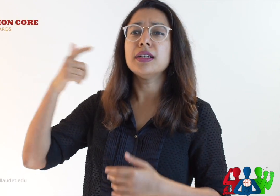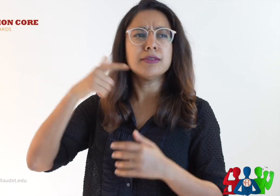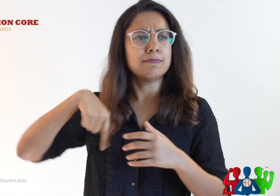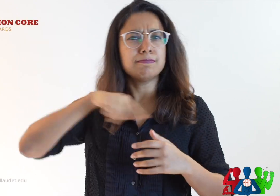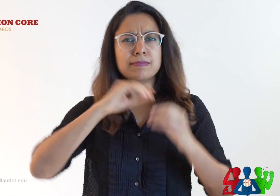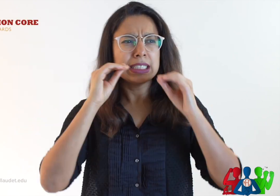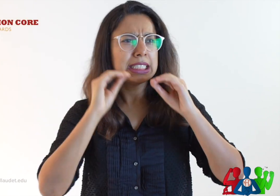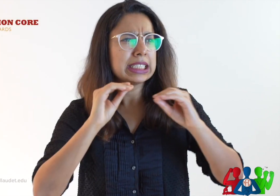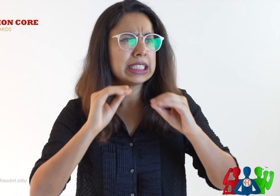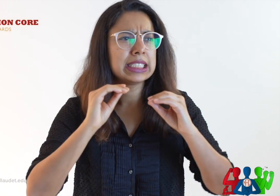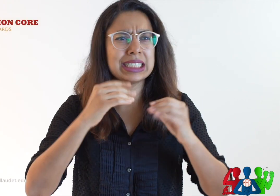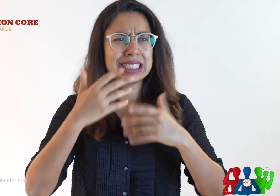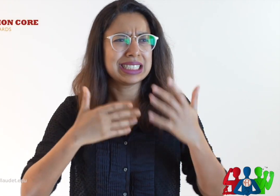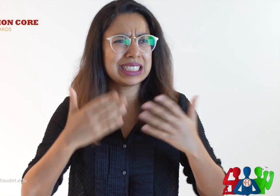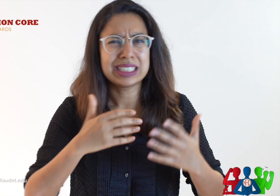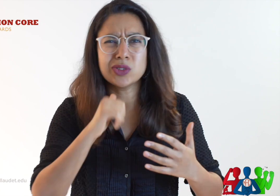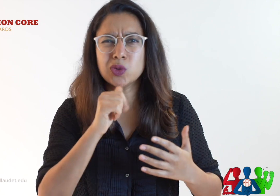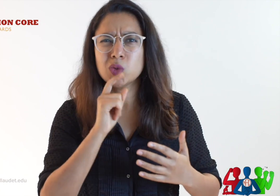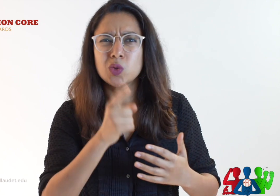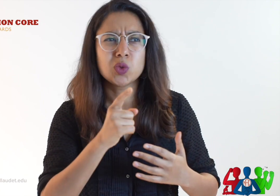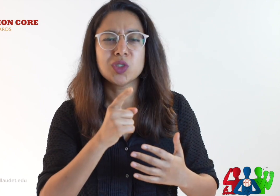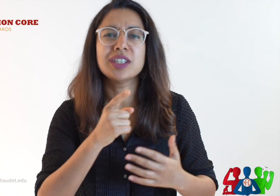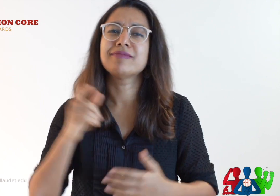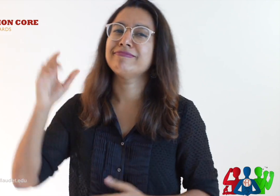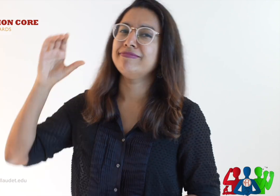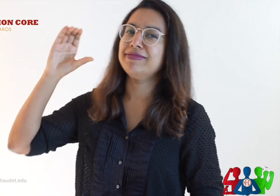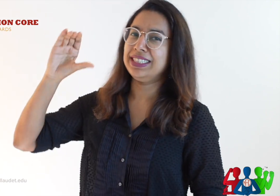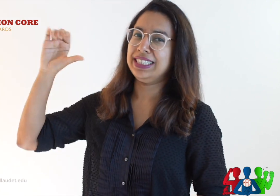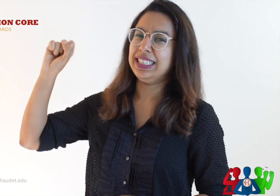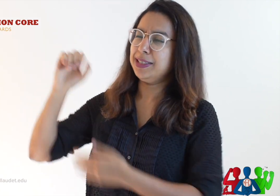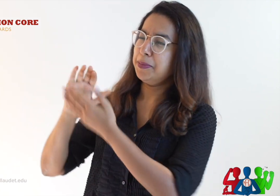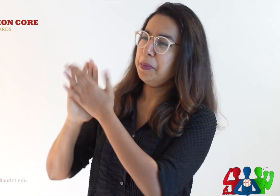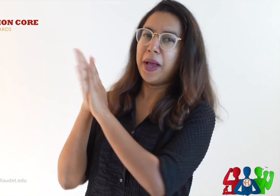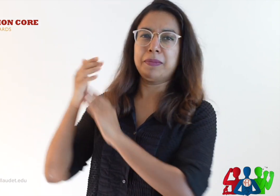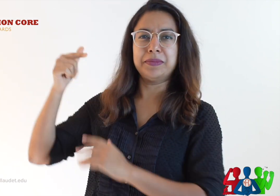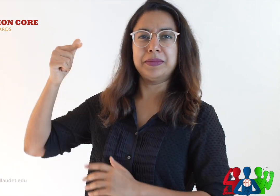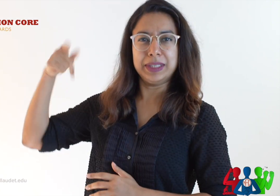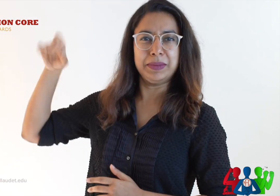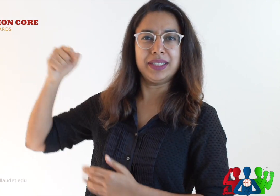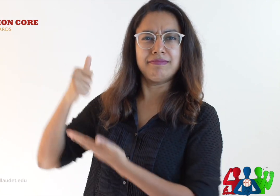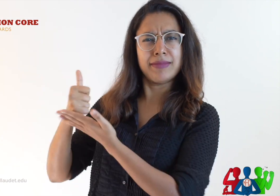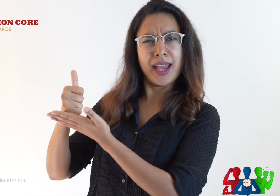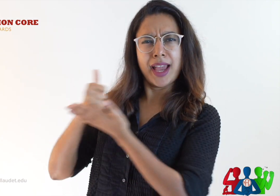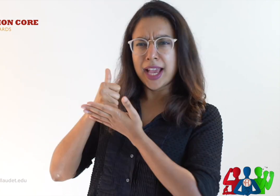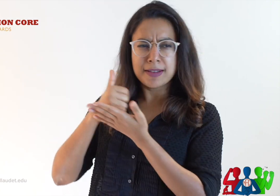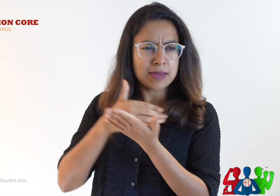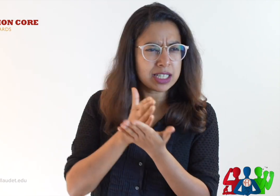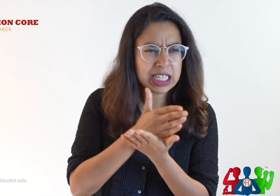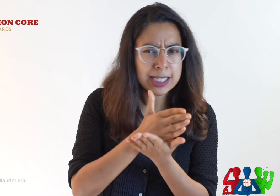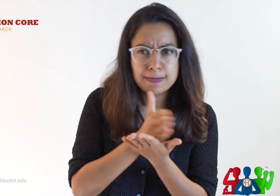Many of us teachers are familiar with the common core state standards and when we’re uncertain of how to teach,